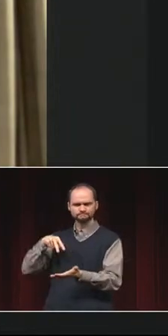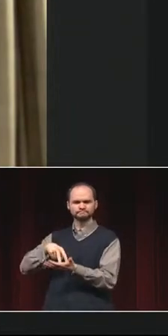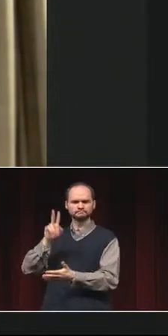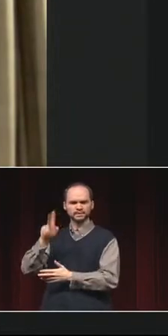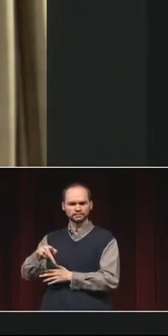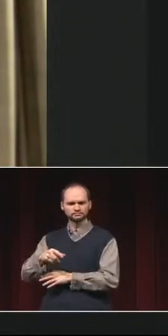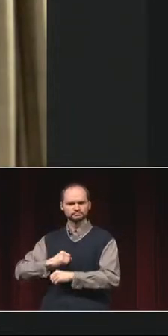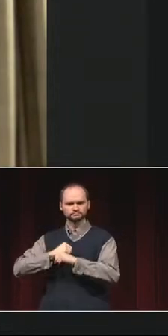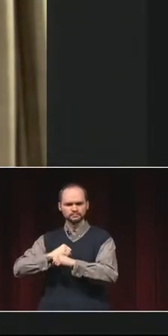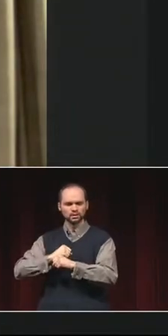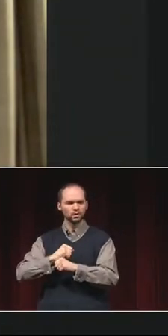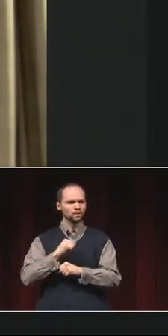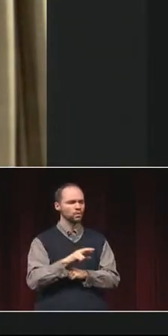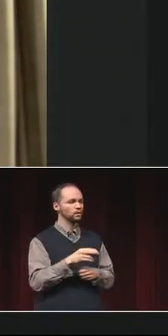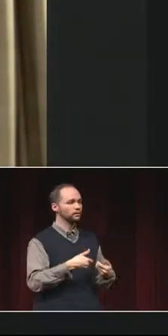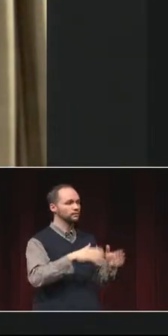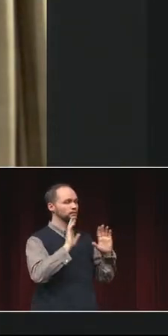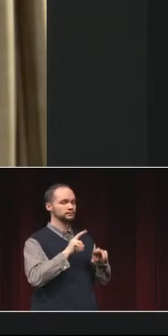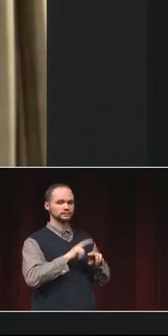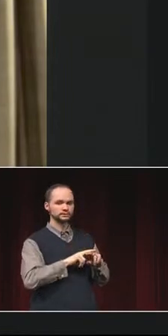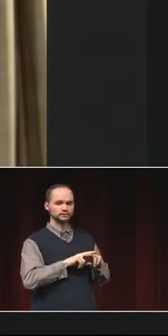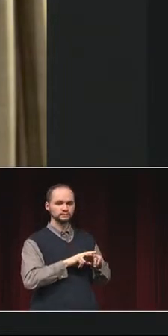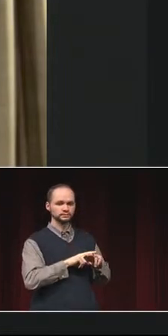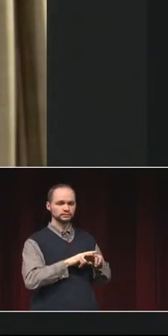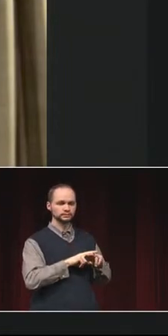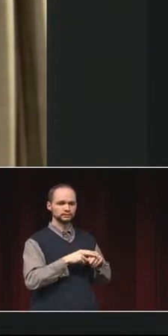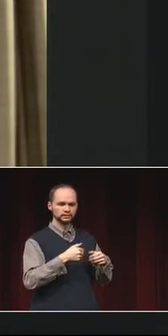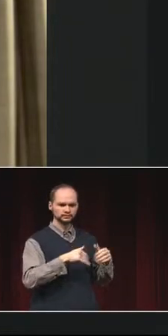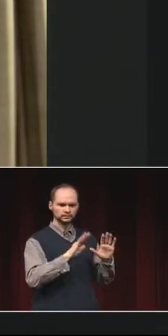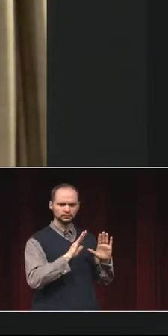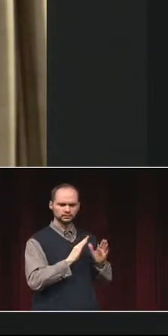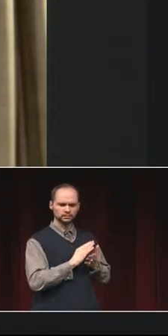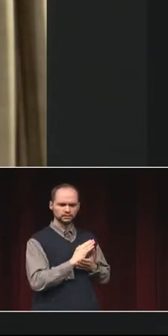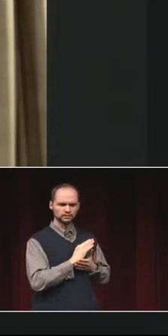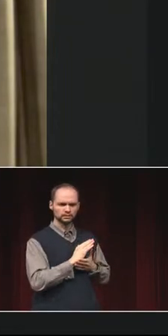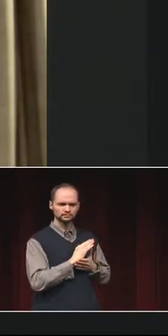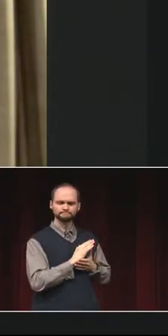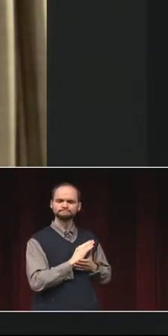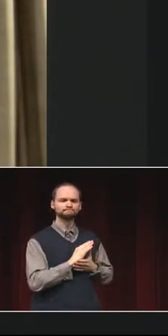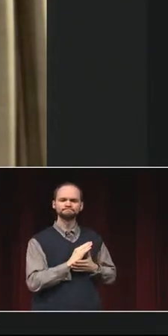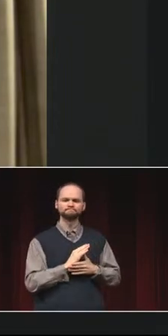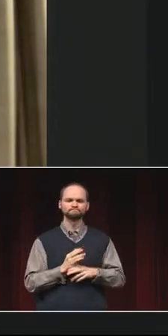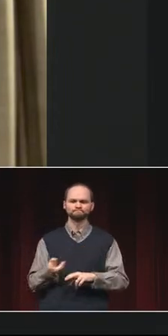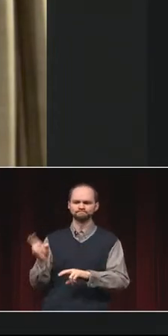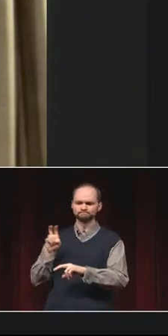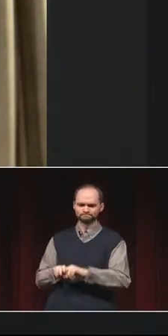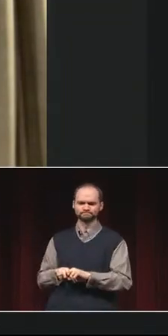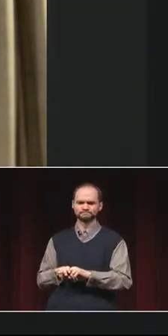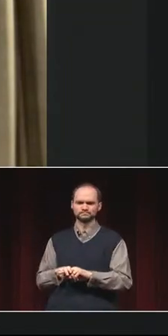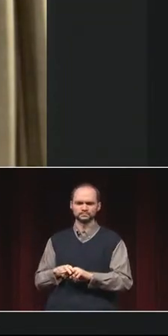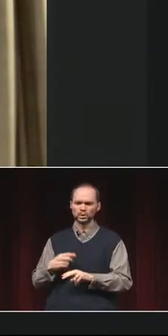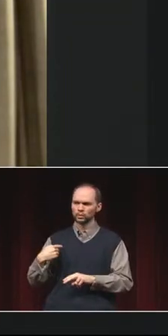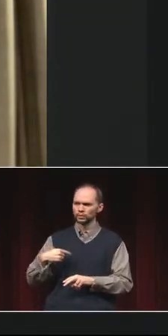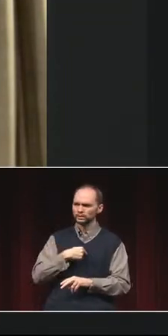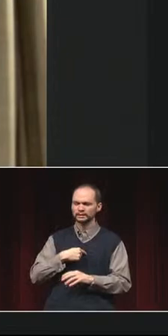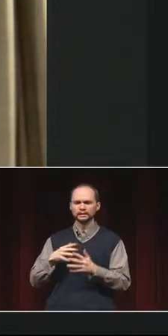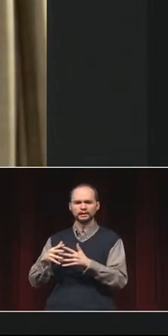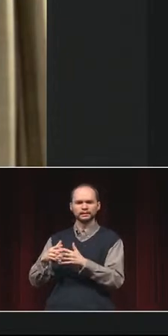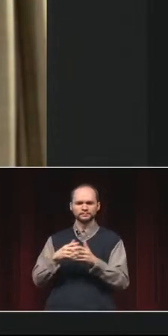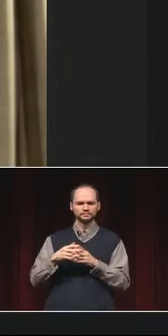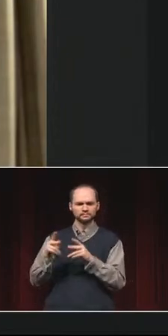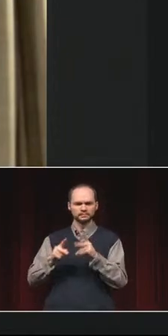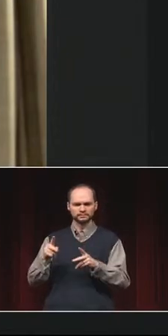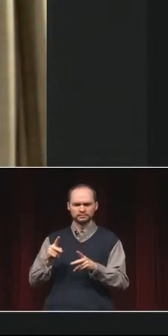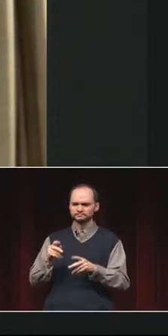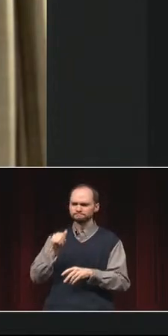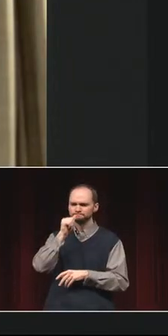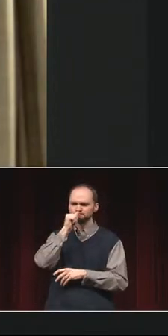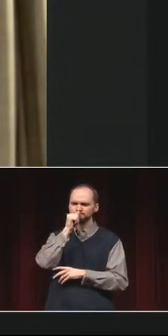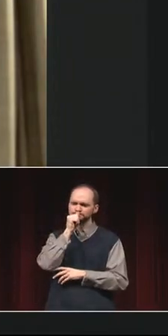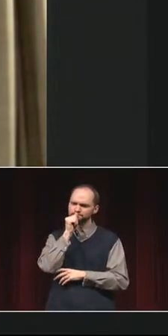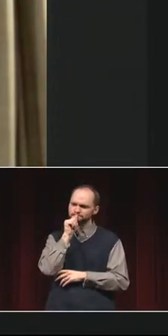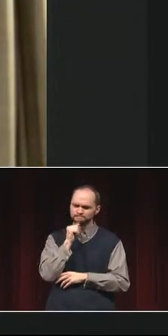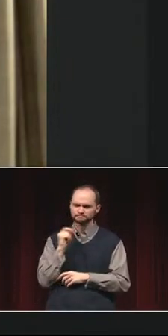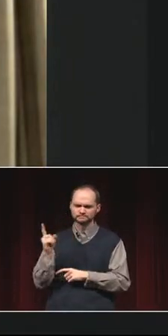Because I felt we as Americans had endured too much for too long. For African Americans